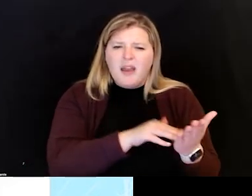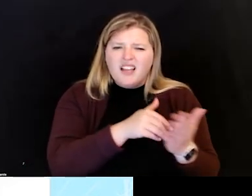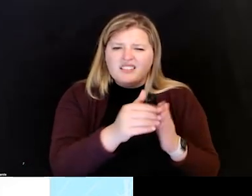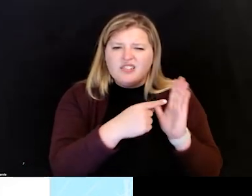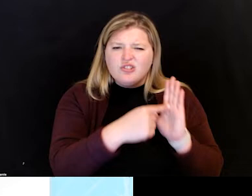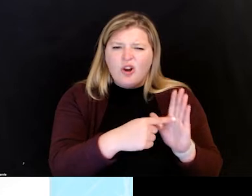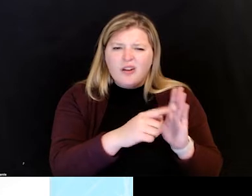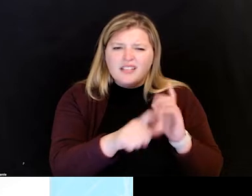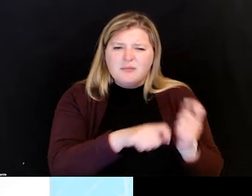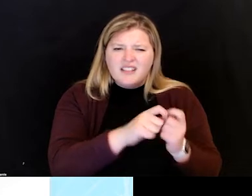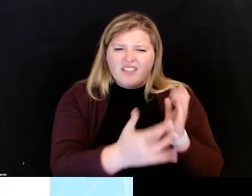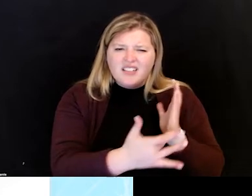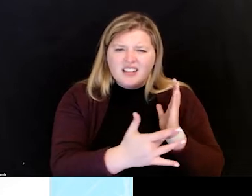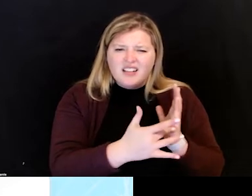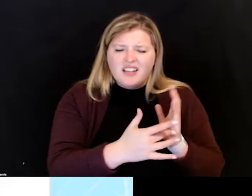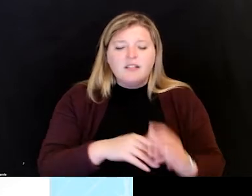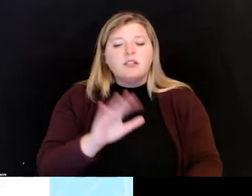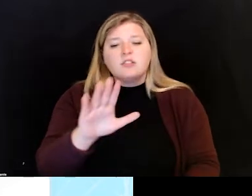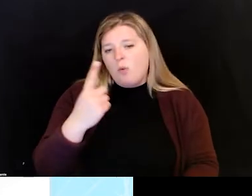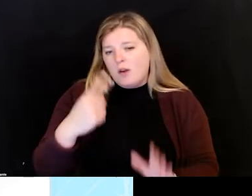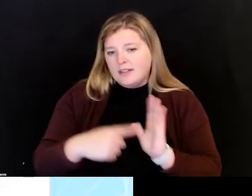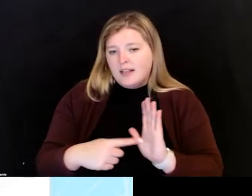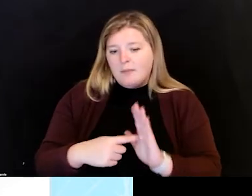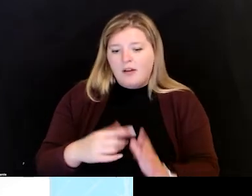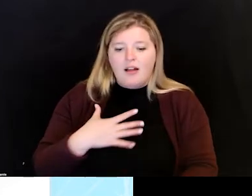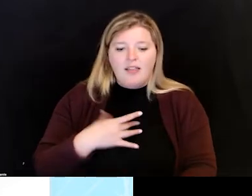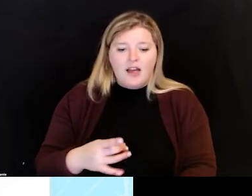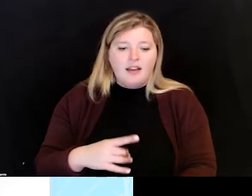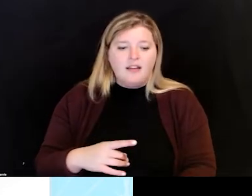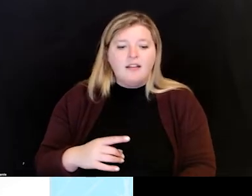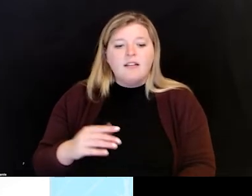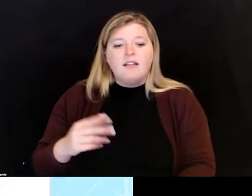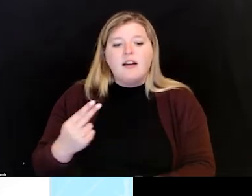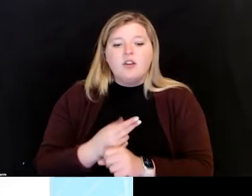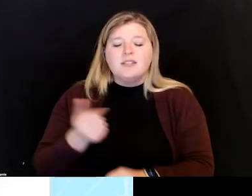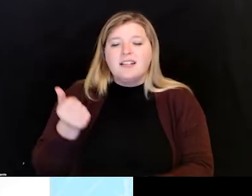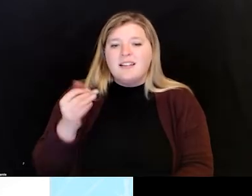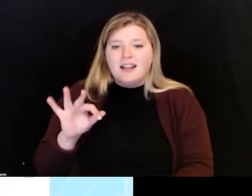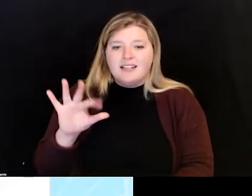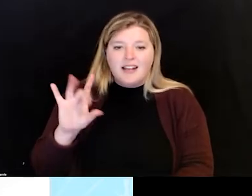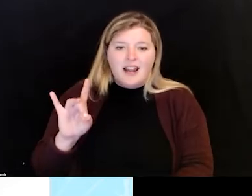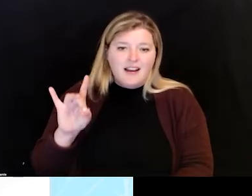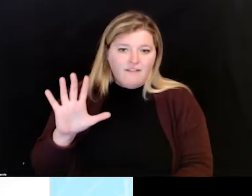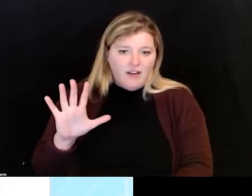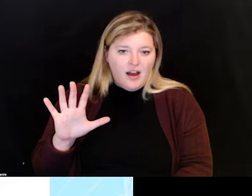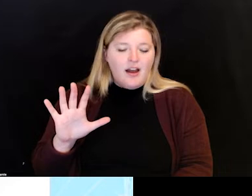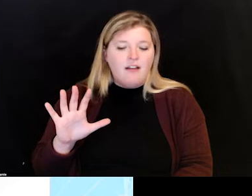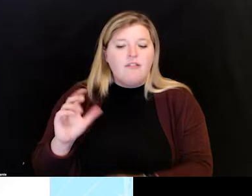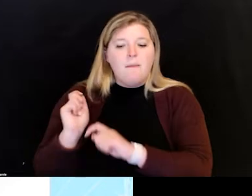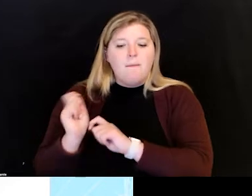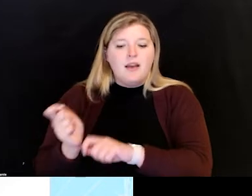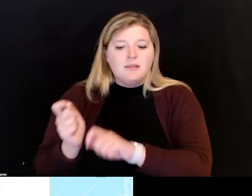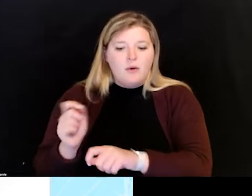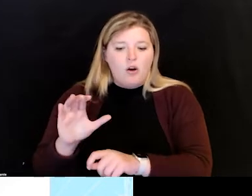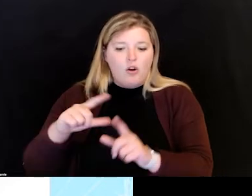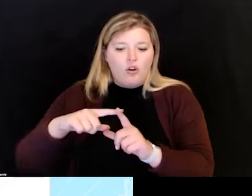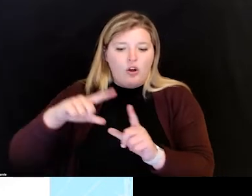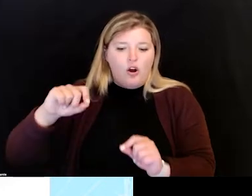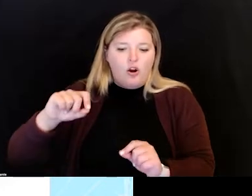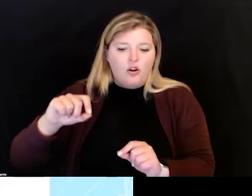So the example I like to use is a 1985 Topps baseball card of Rollie Fingers. If you are not familiar with Rollie Fingers,